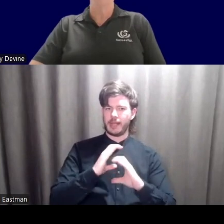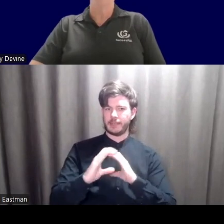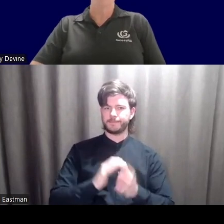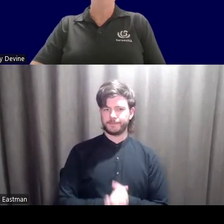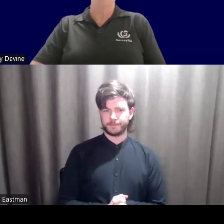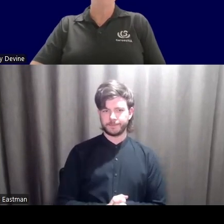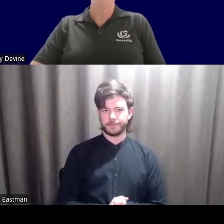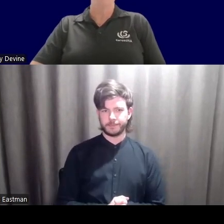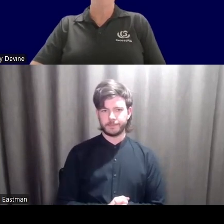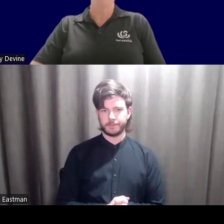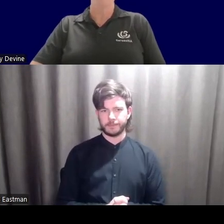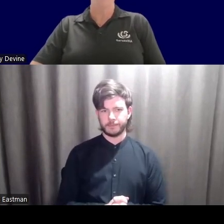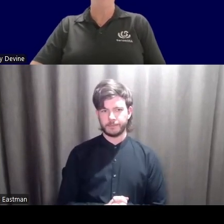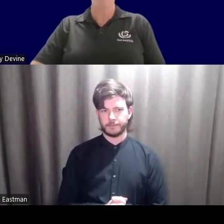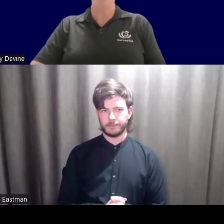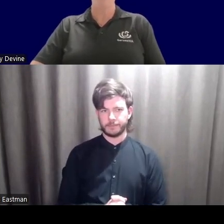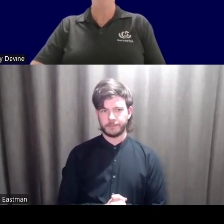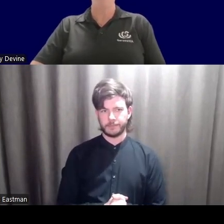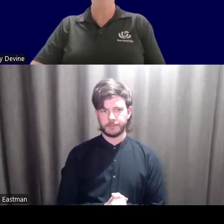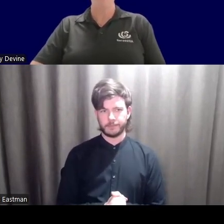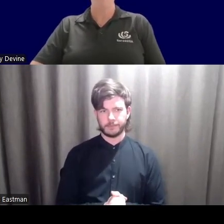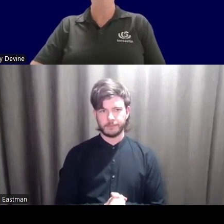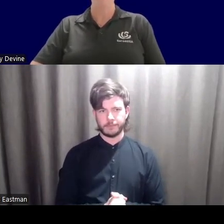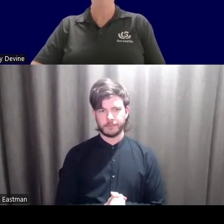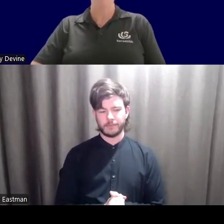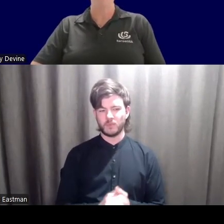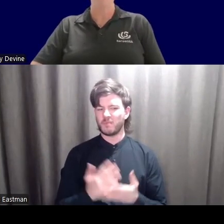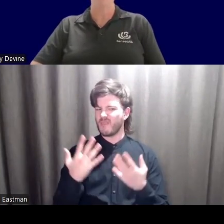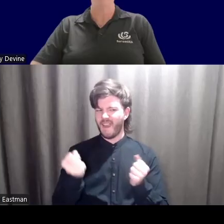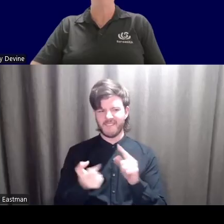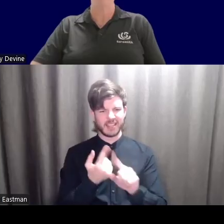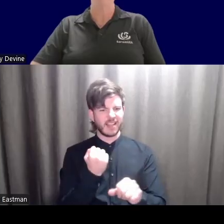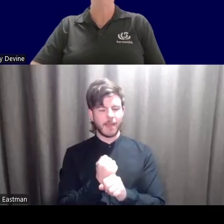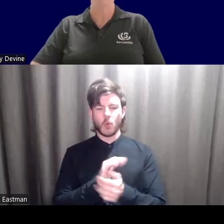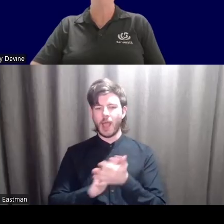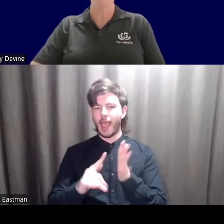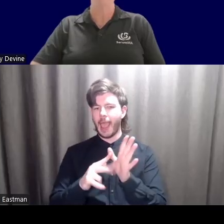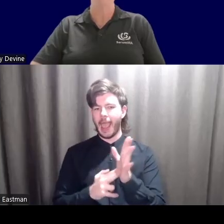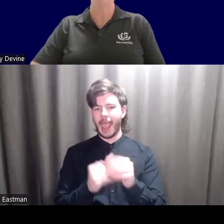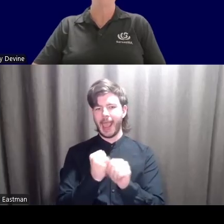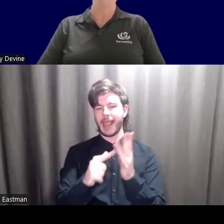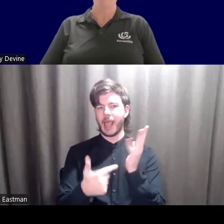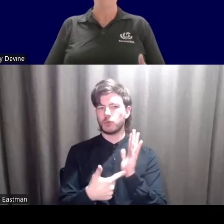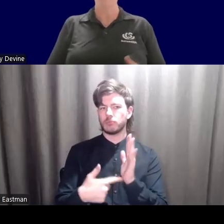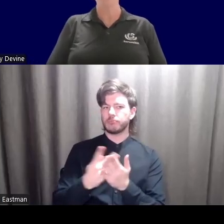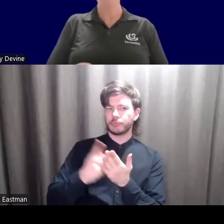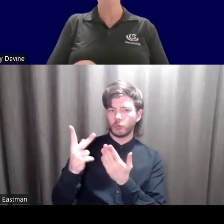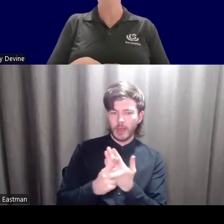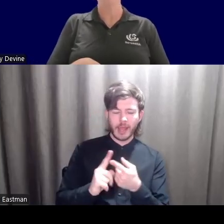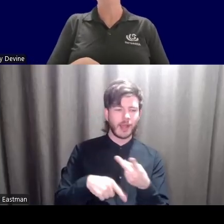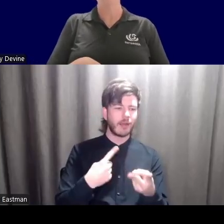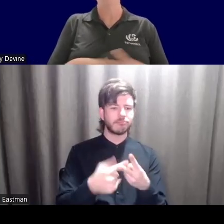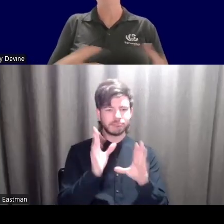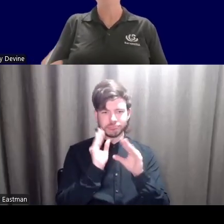intensive interaction, hanging out programs and video interaction guidance, this can be,